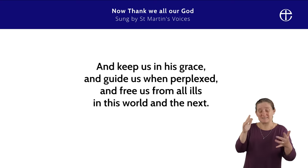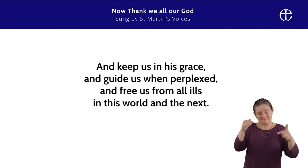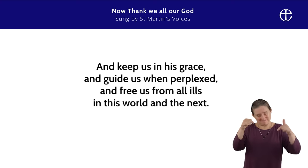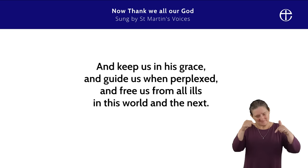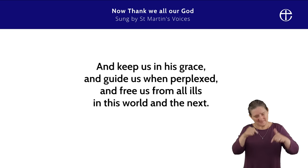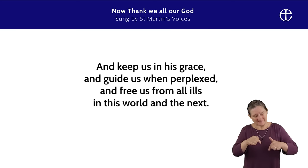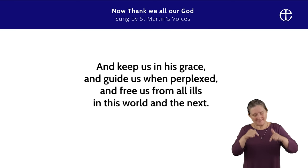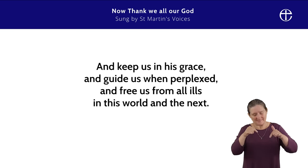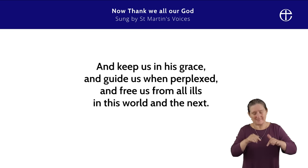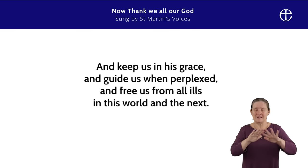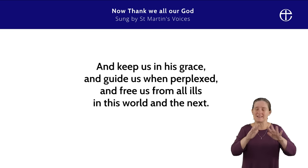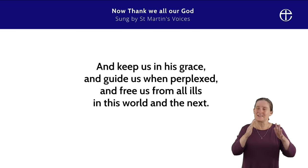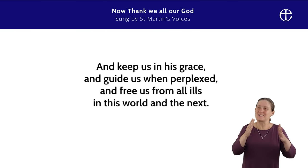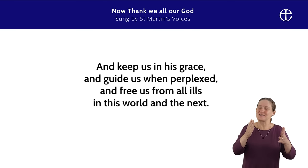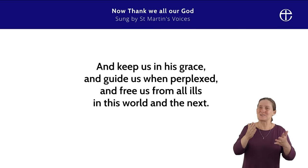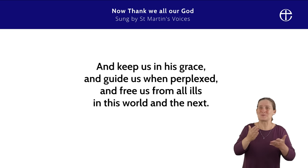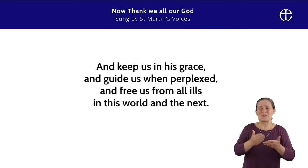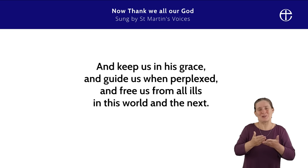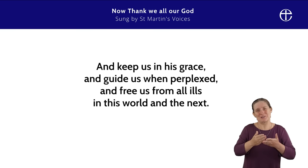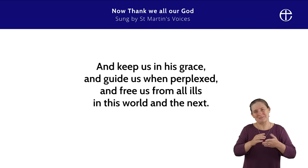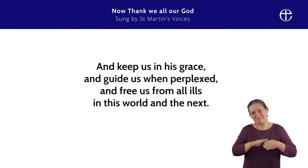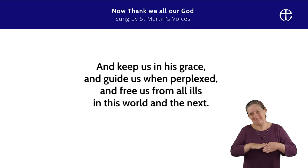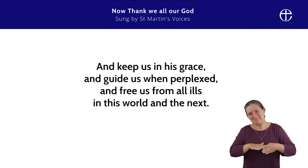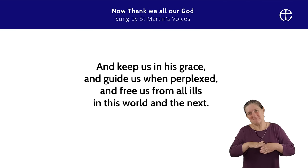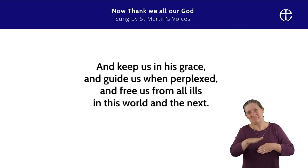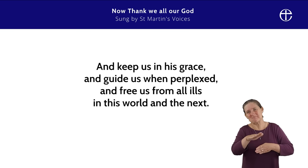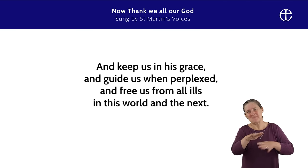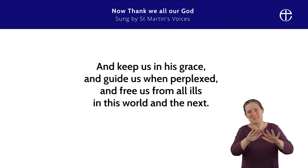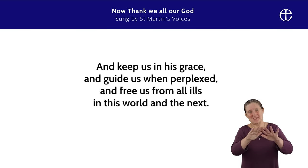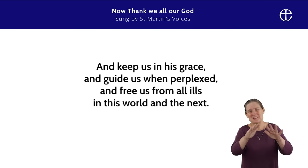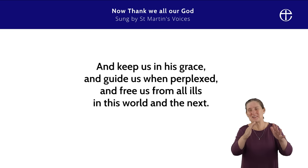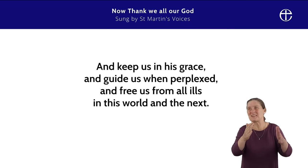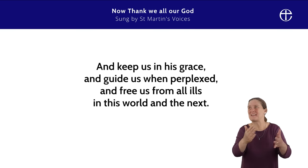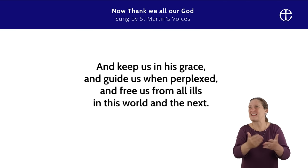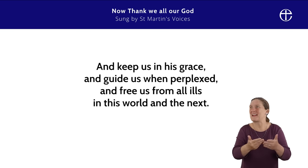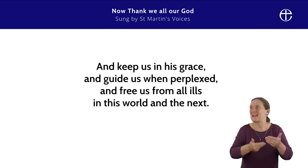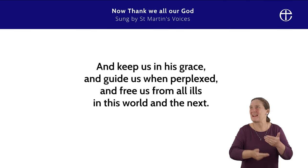In this world and the next